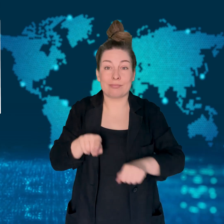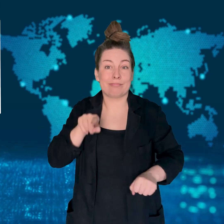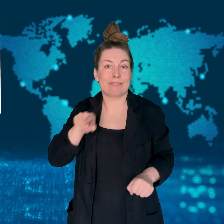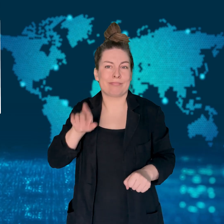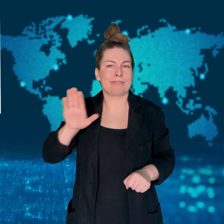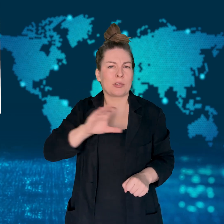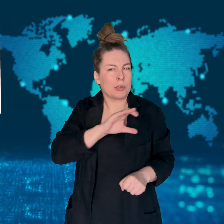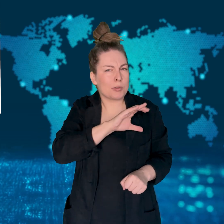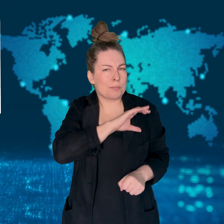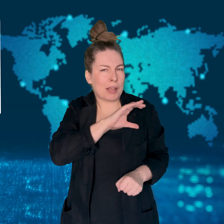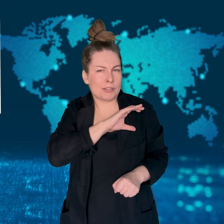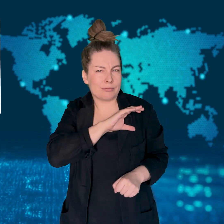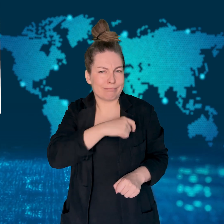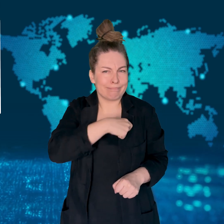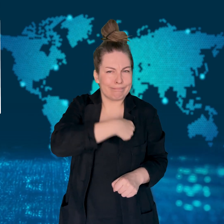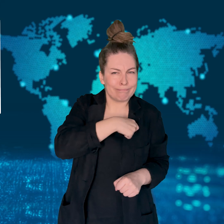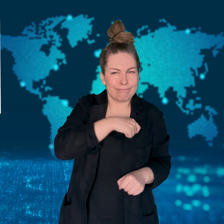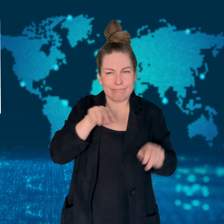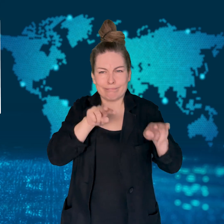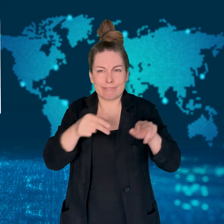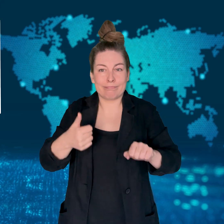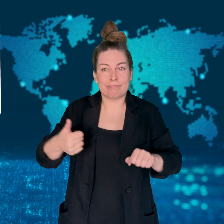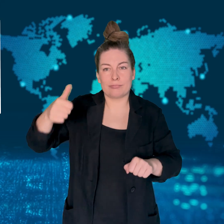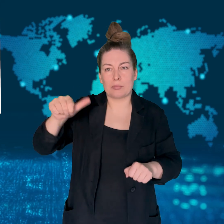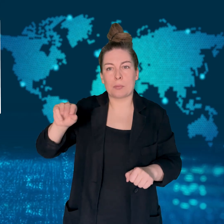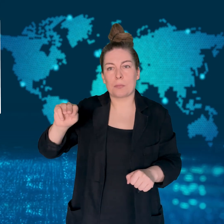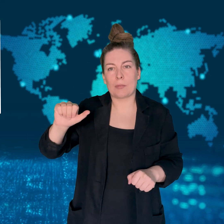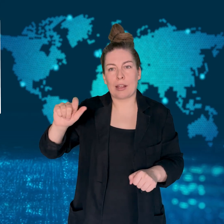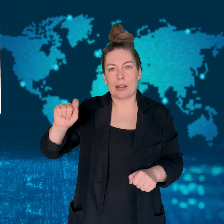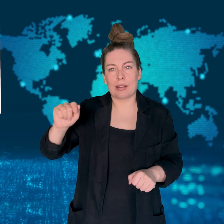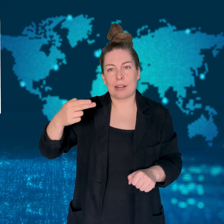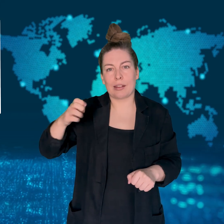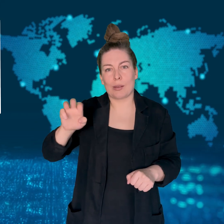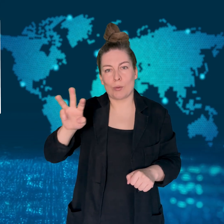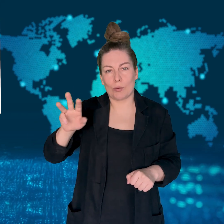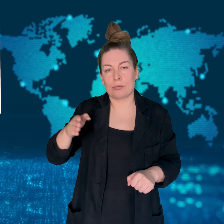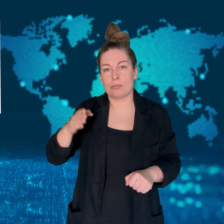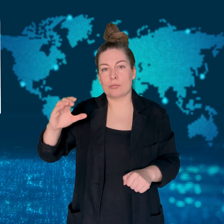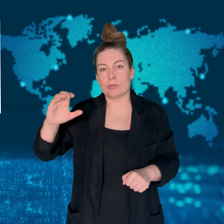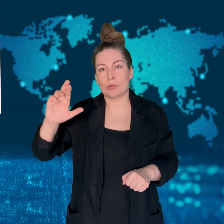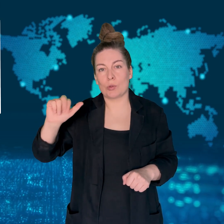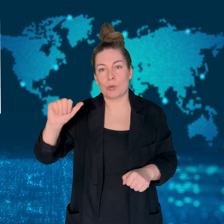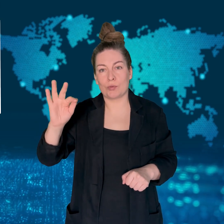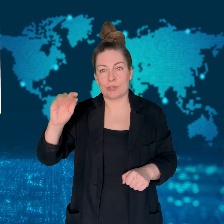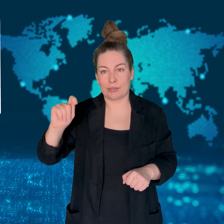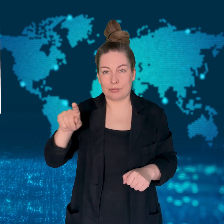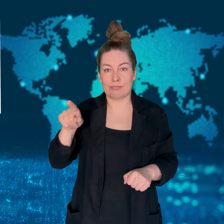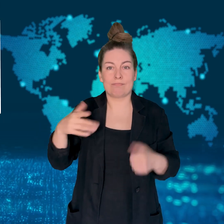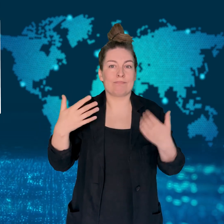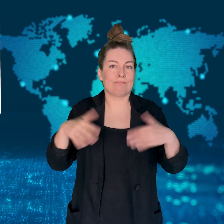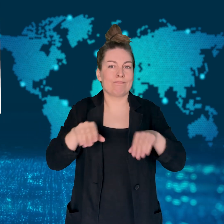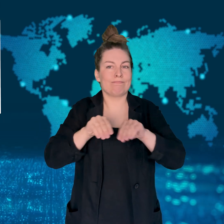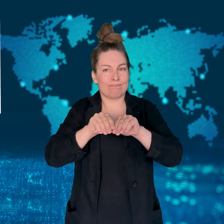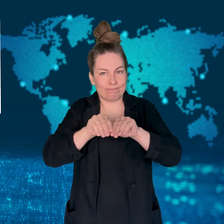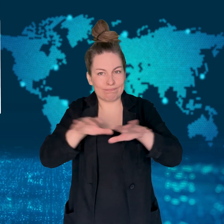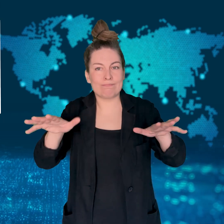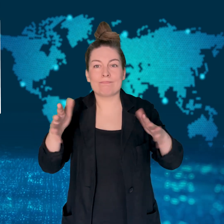Detective Superintendent Matthew Craft announced the findings of